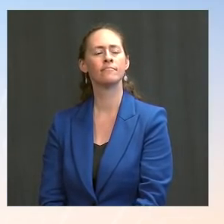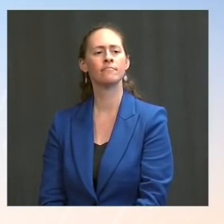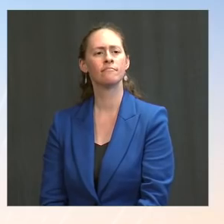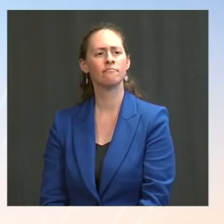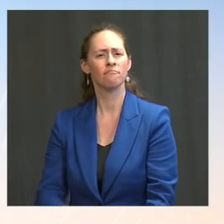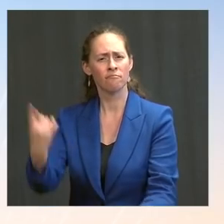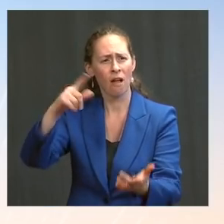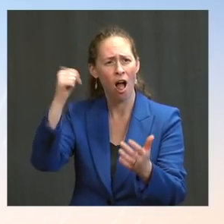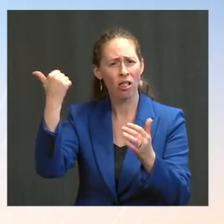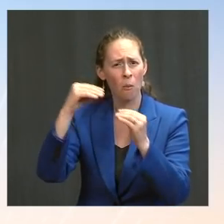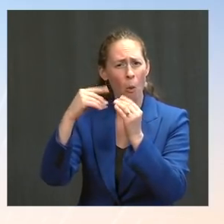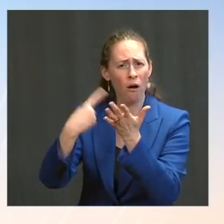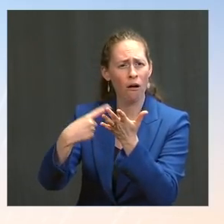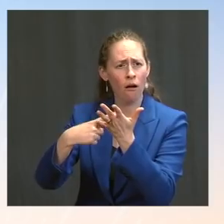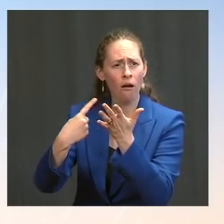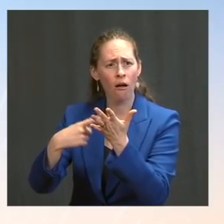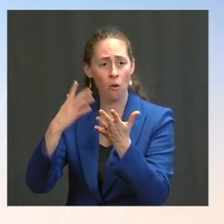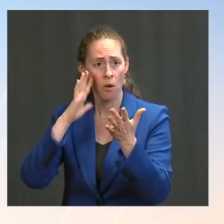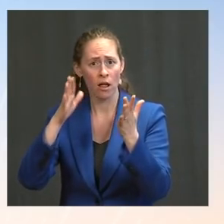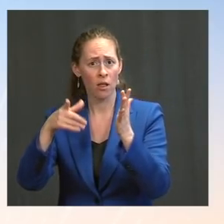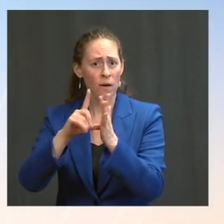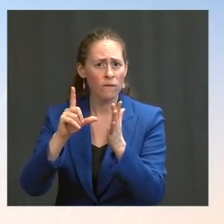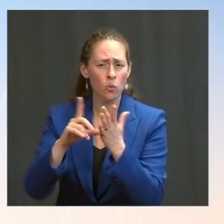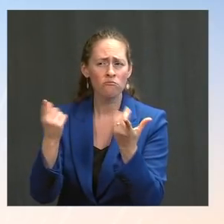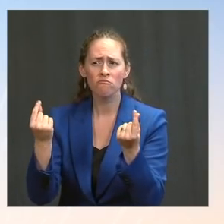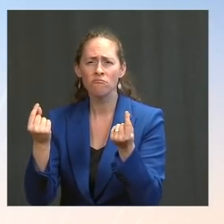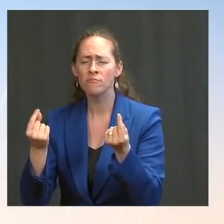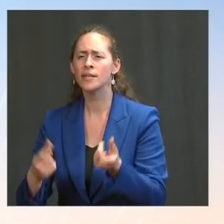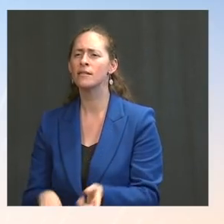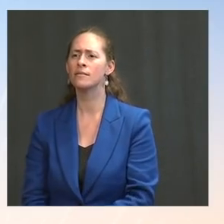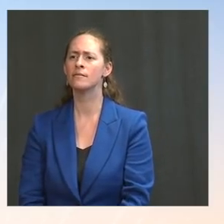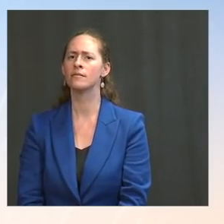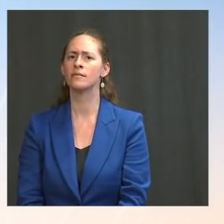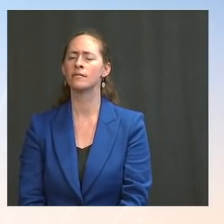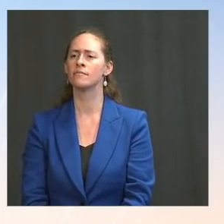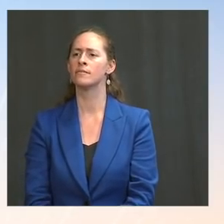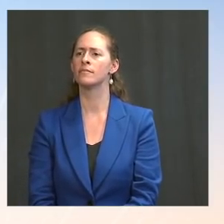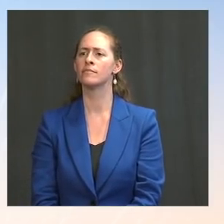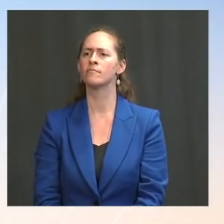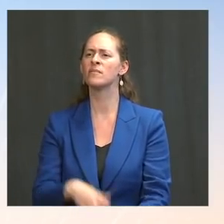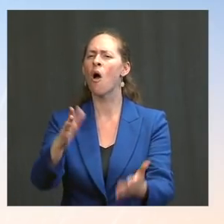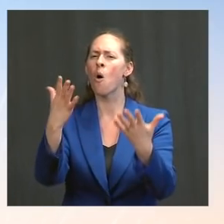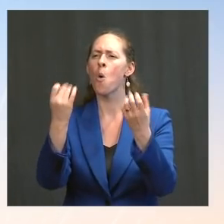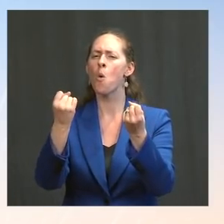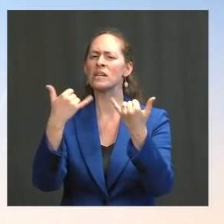Ms. Psaki: There's a review that was just announced. I don't expect that we would speak to that while it's ongoing. The Press: And then, on the sexual assault report,